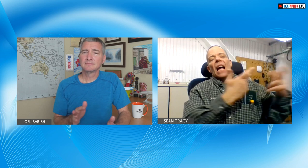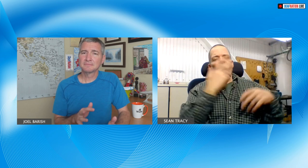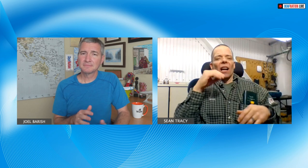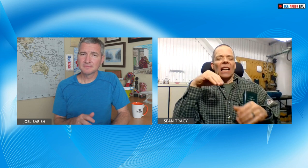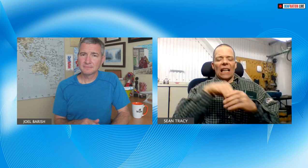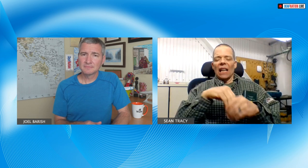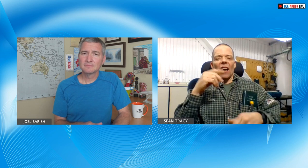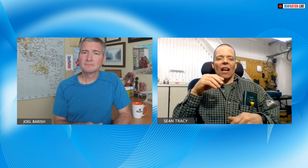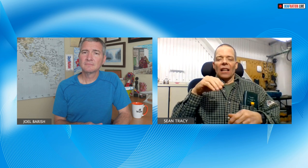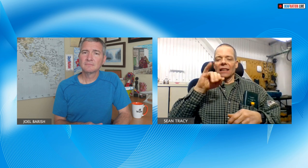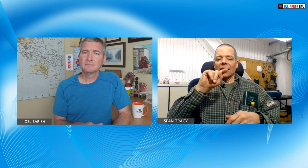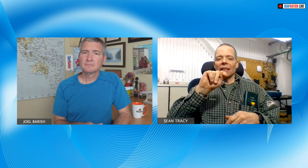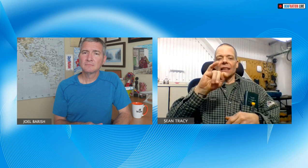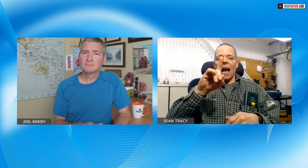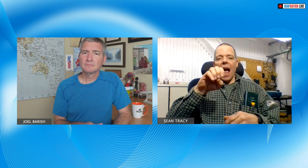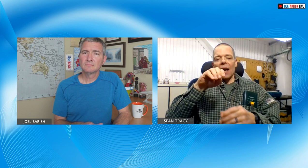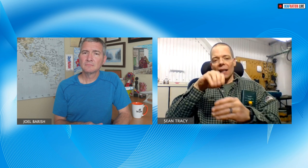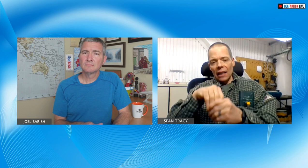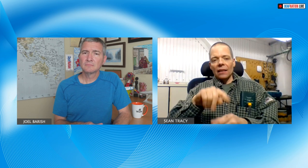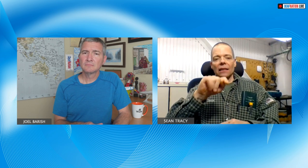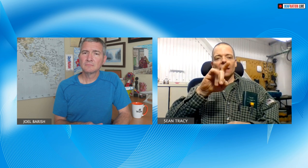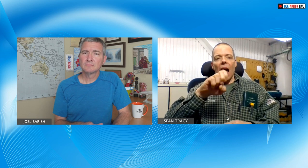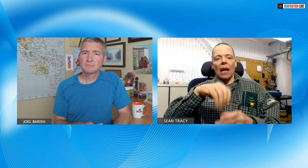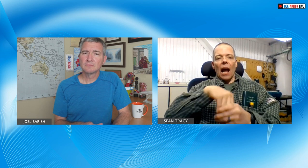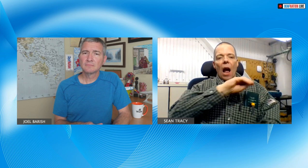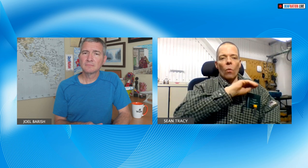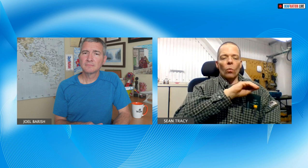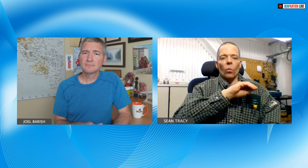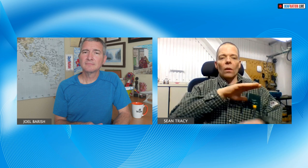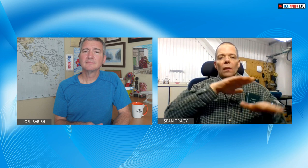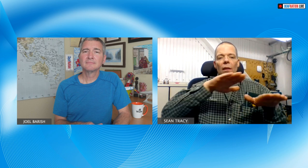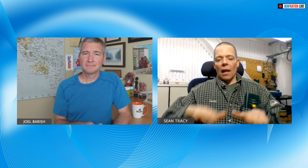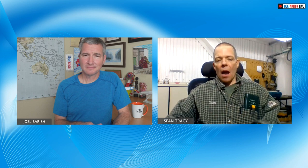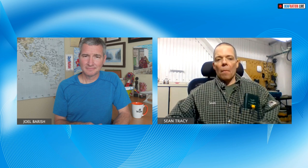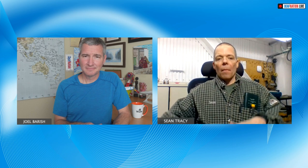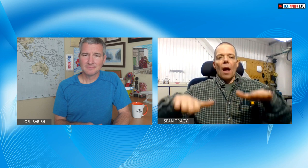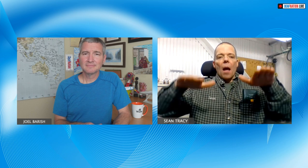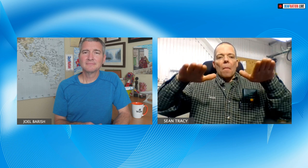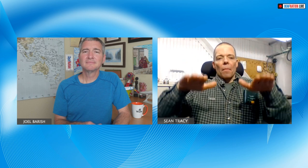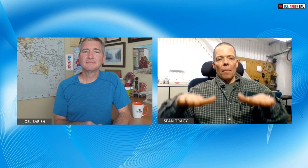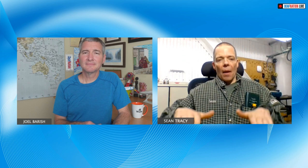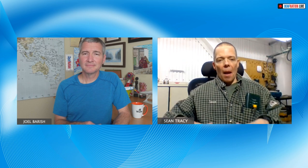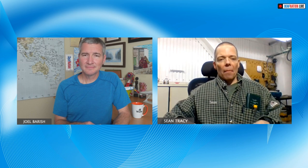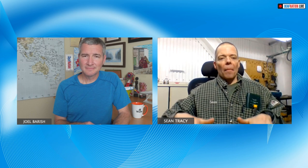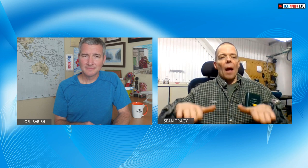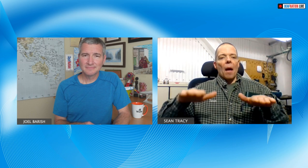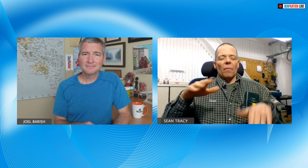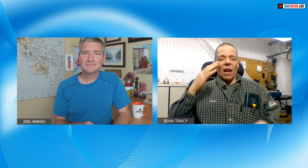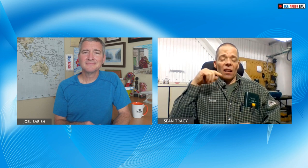what it takes out or brings in during tidal changes.